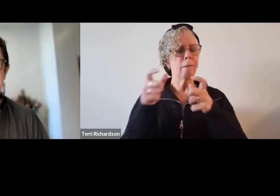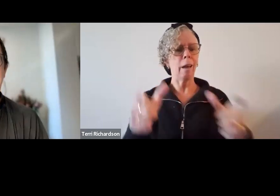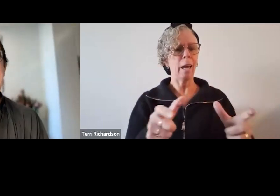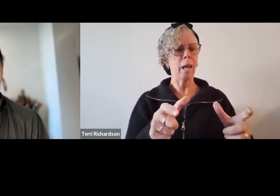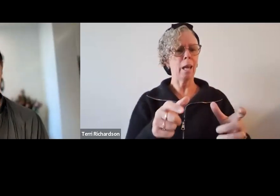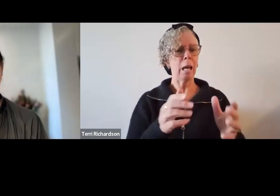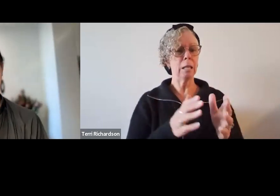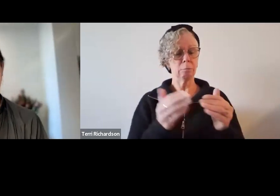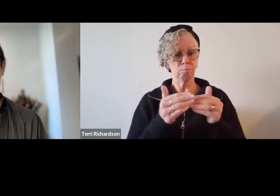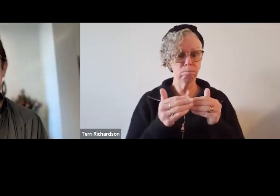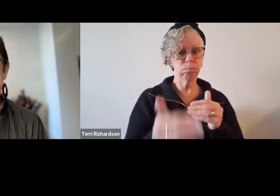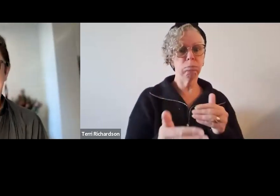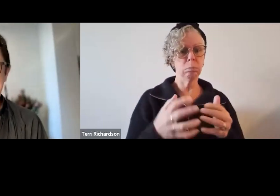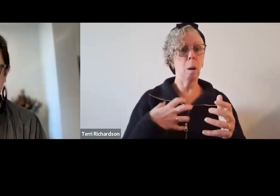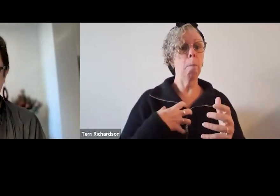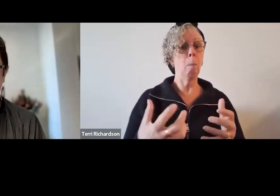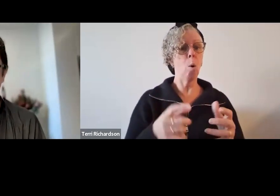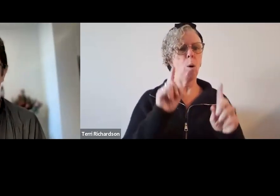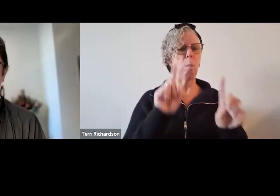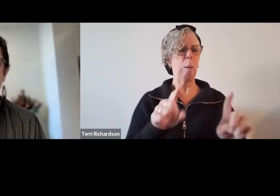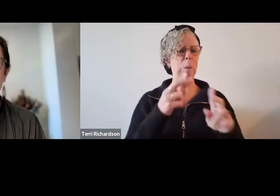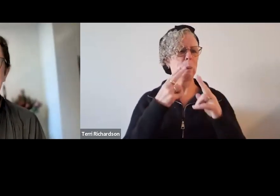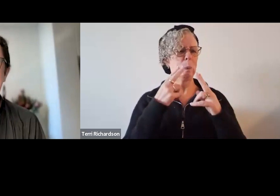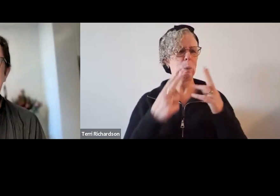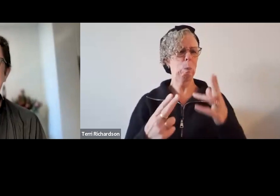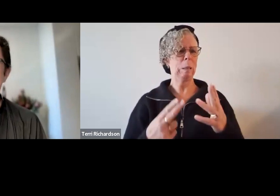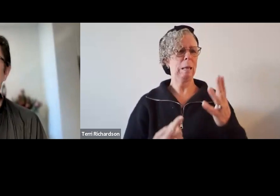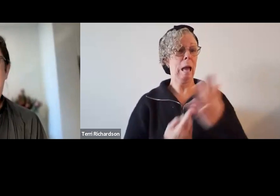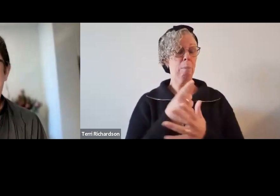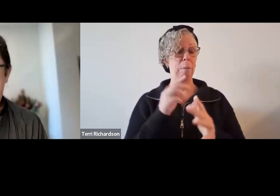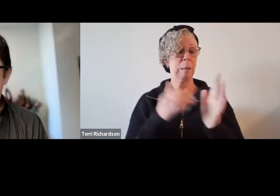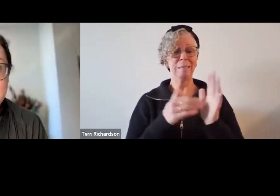And because that hasn't happened, it's meant we've seen former best practice